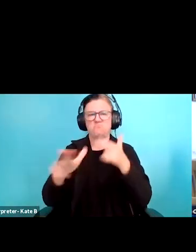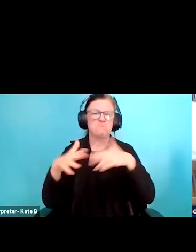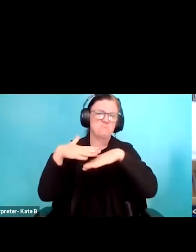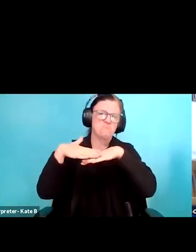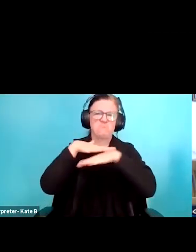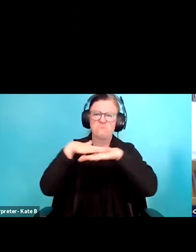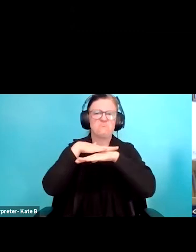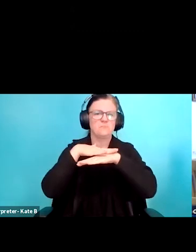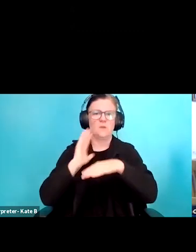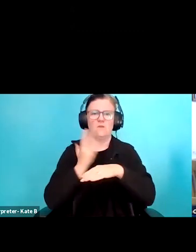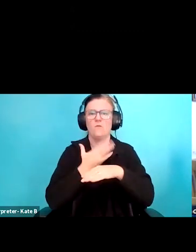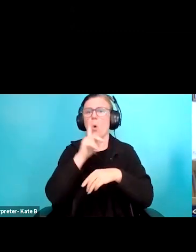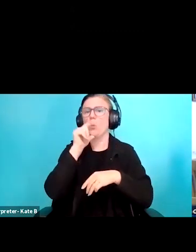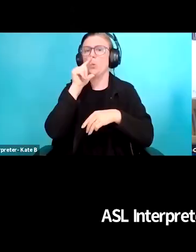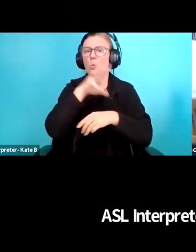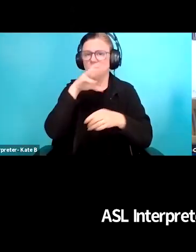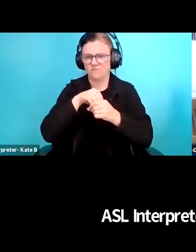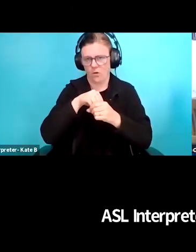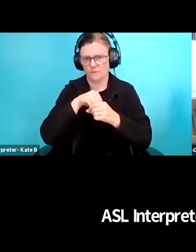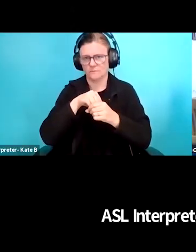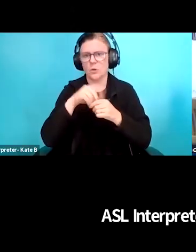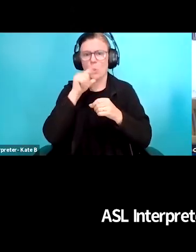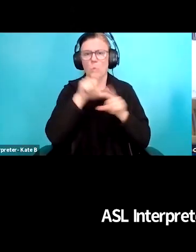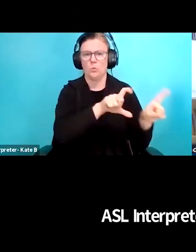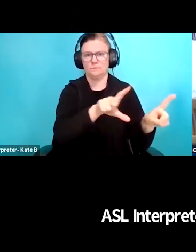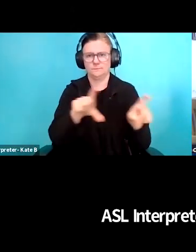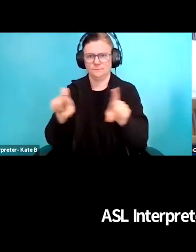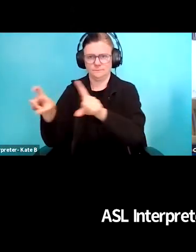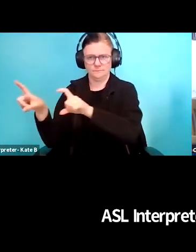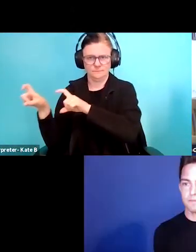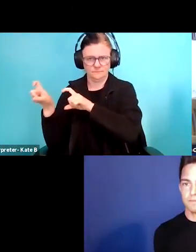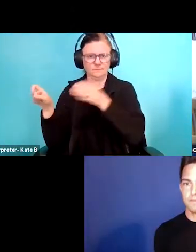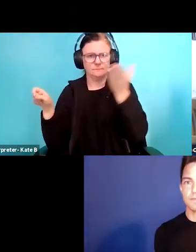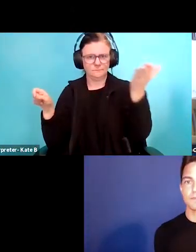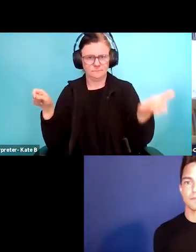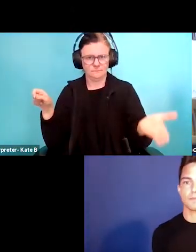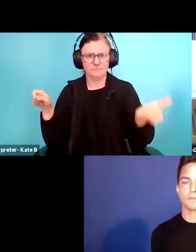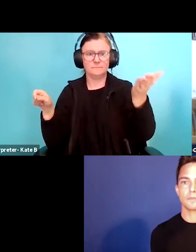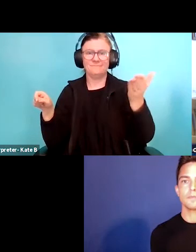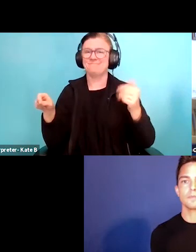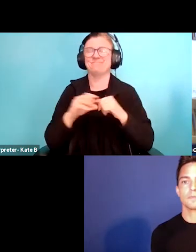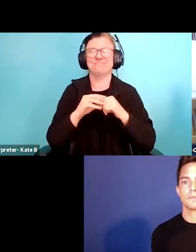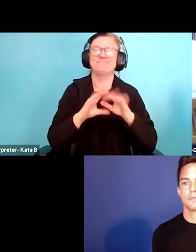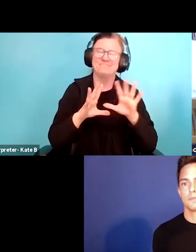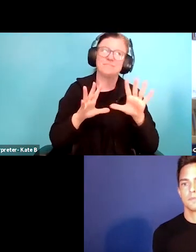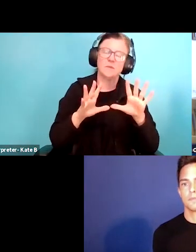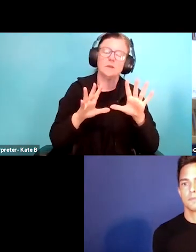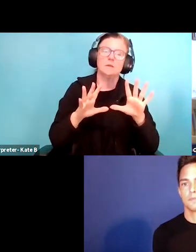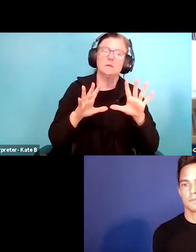rundown of the characteristics of the NSHD sample. It is not and I am going to highlight that this is